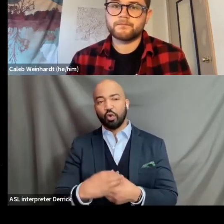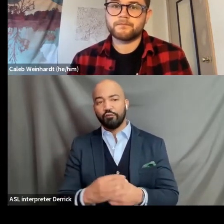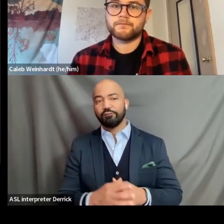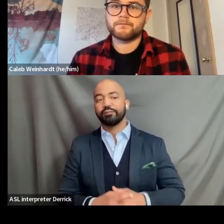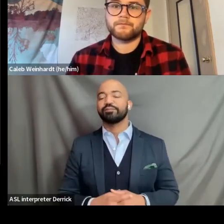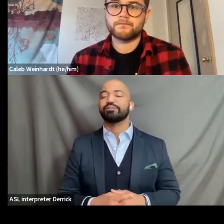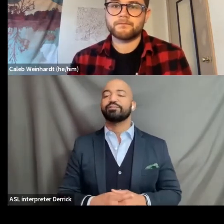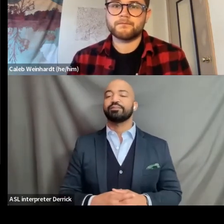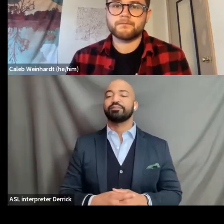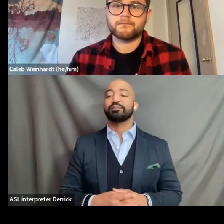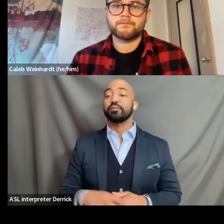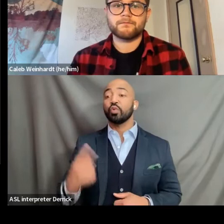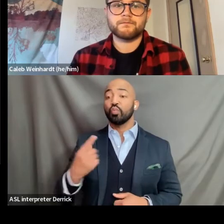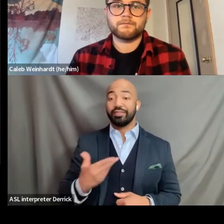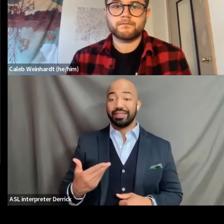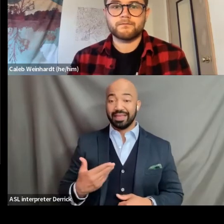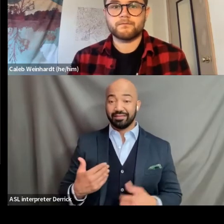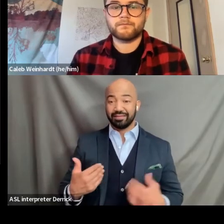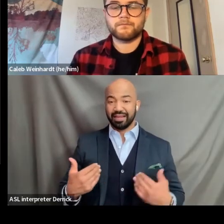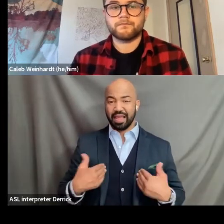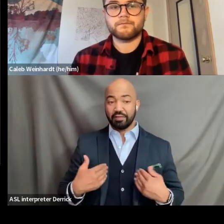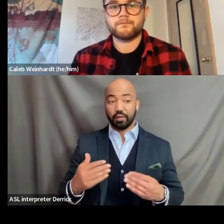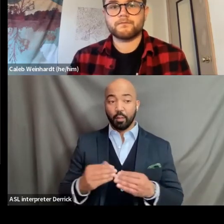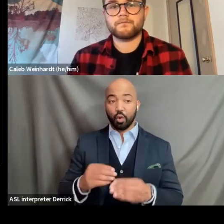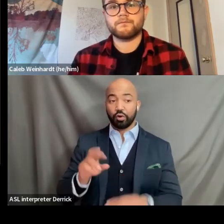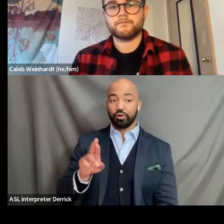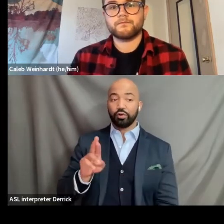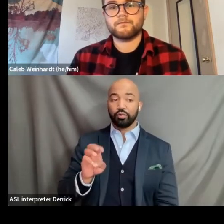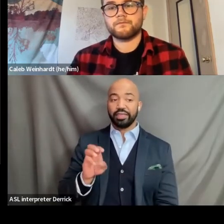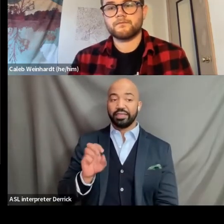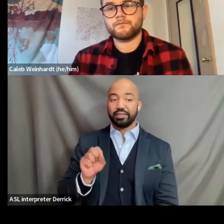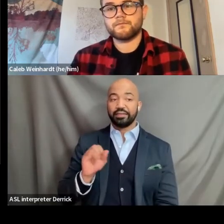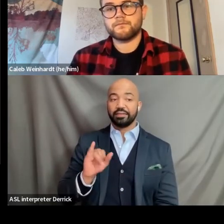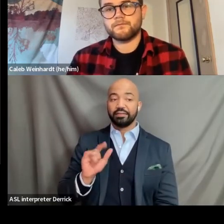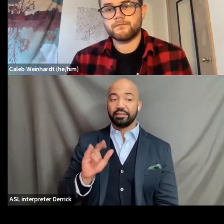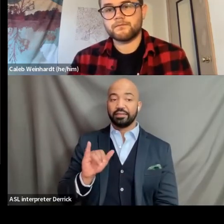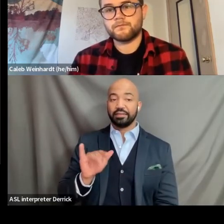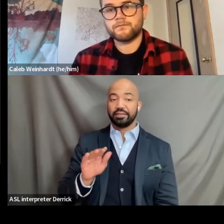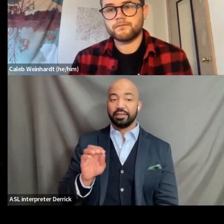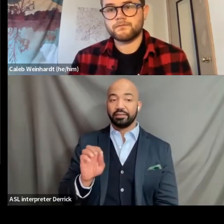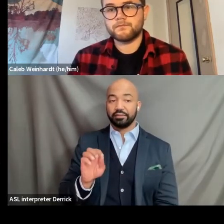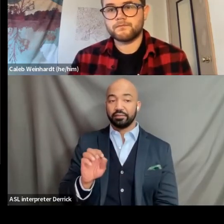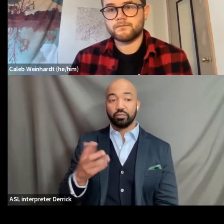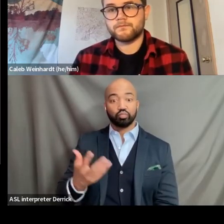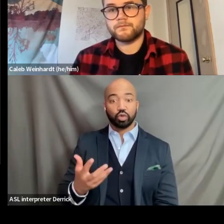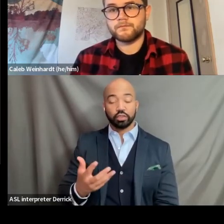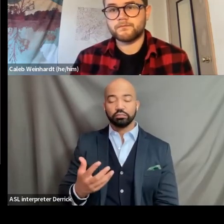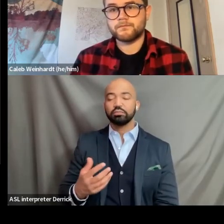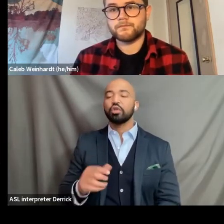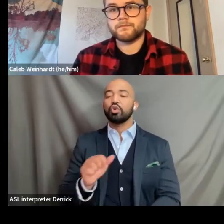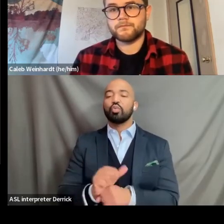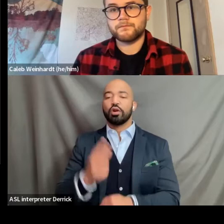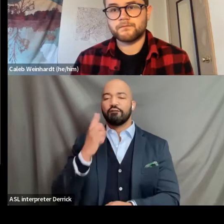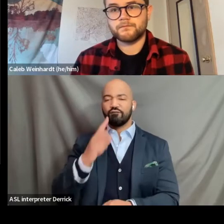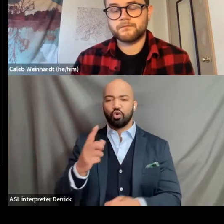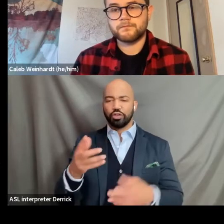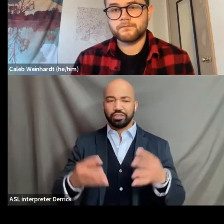So one of the things that we can do to build resilience is to work for justice and some of you who may know Bamby Salcedo